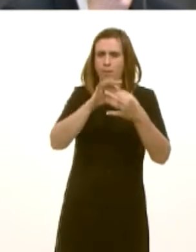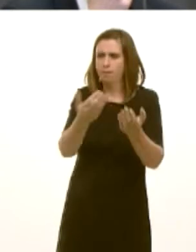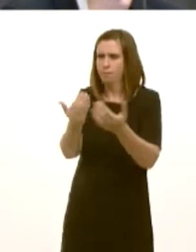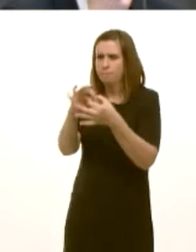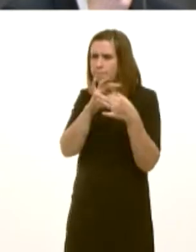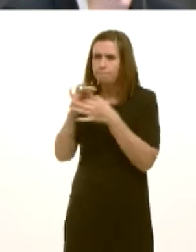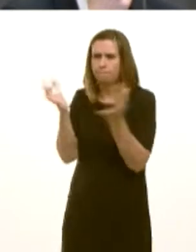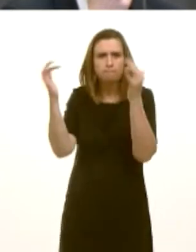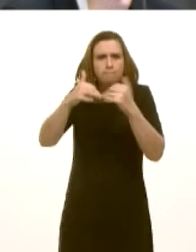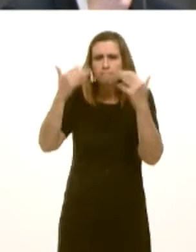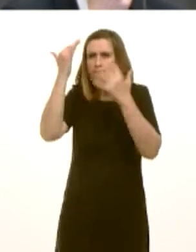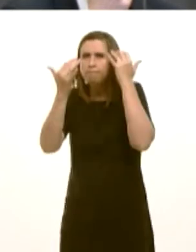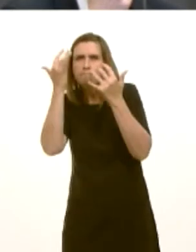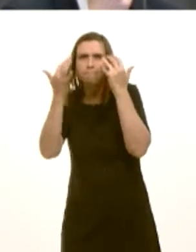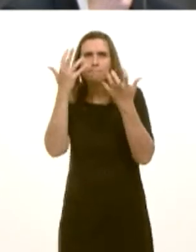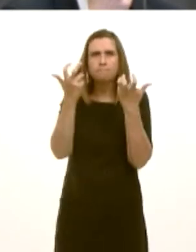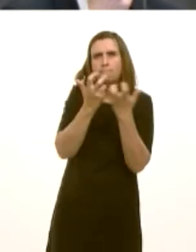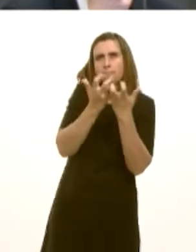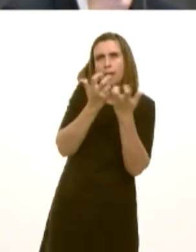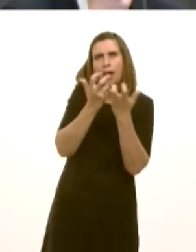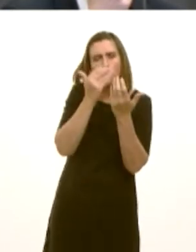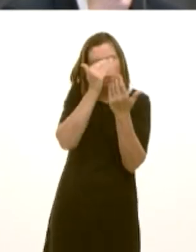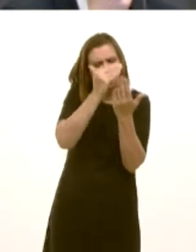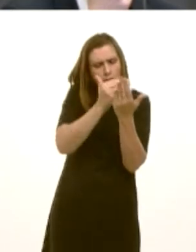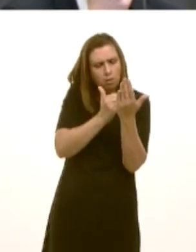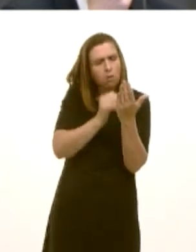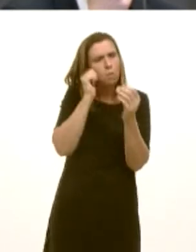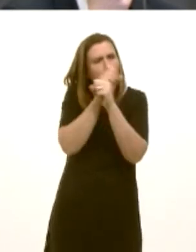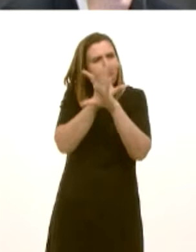understand how the modelling has been arrived at and to assure forces it is accurate?